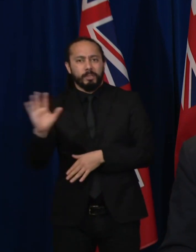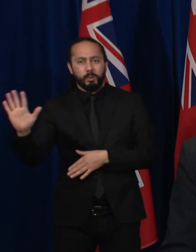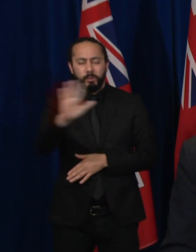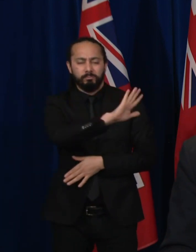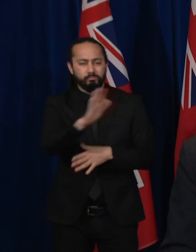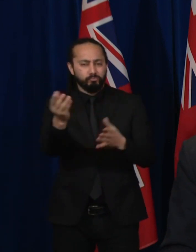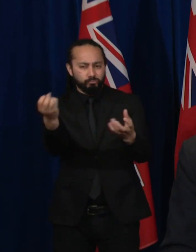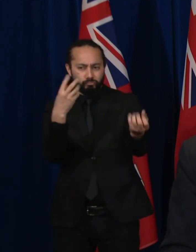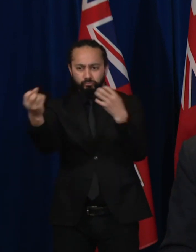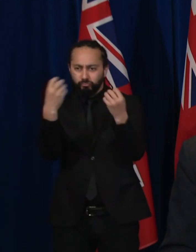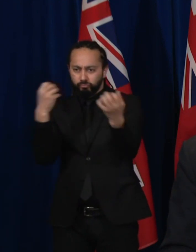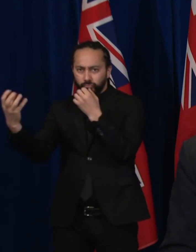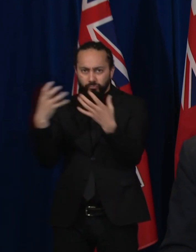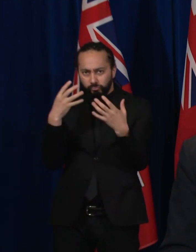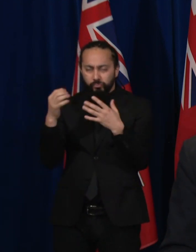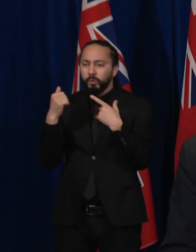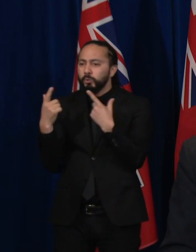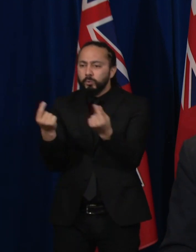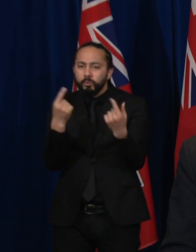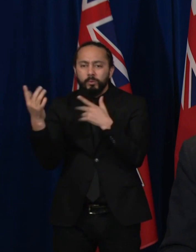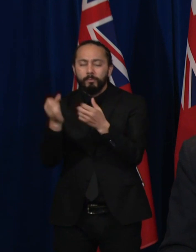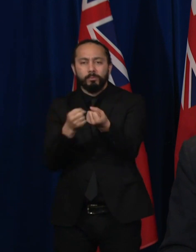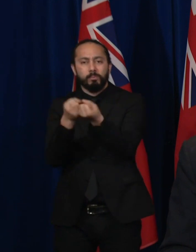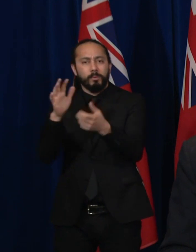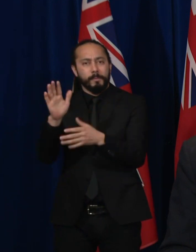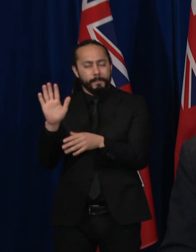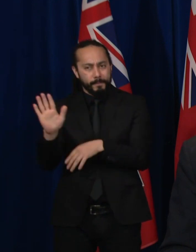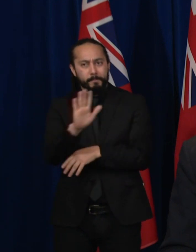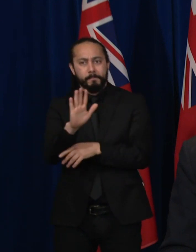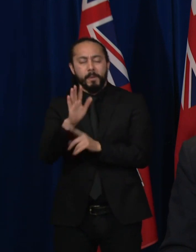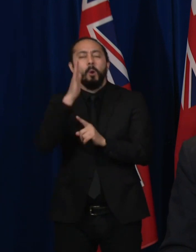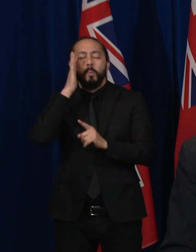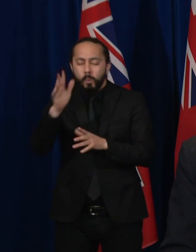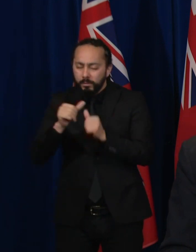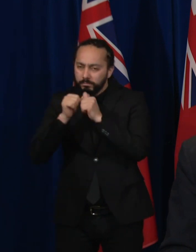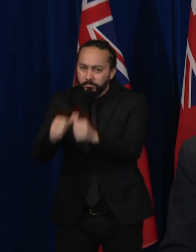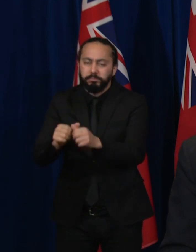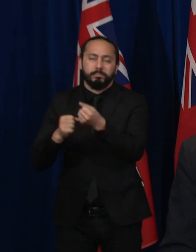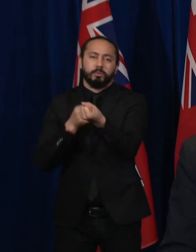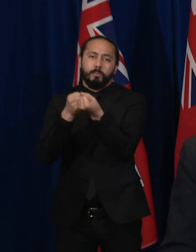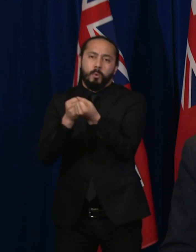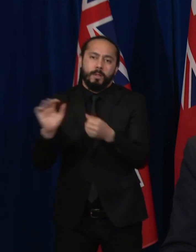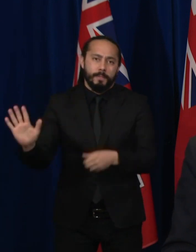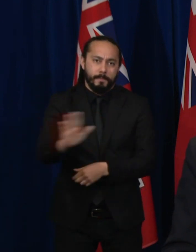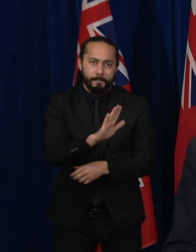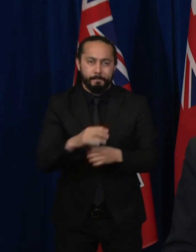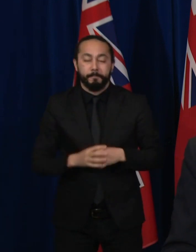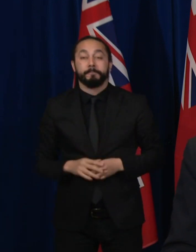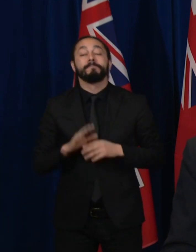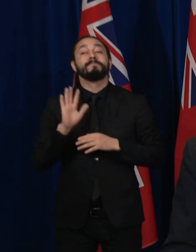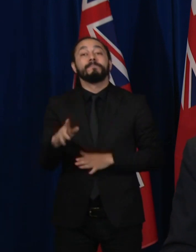as a final resting place for those who died here, workers, and rest assured we'll continue to support Ontario's employers. For example, we know that that the nation might live. the hospitality sector is struggling